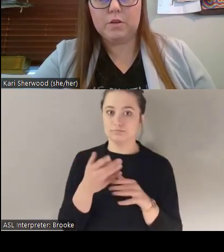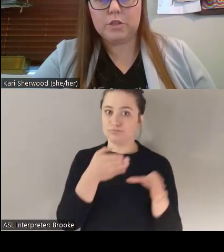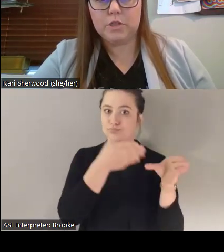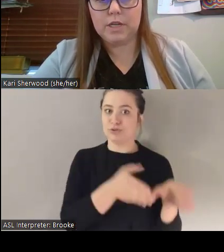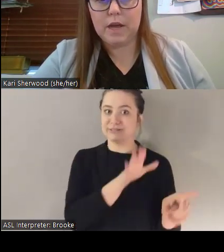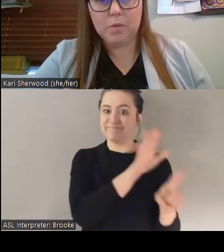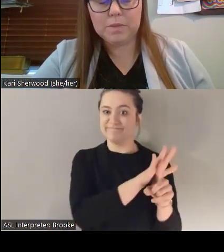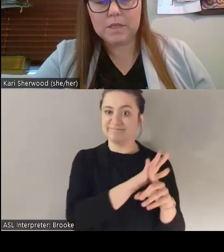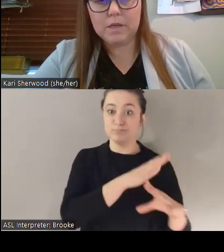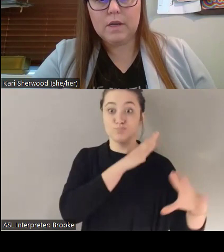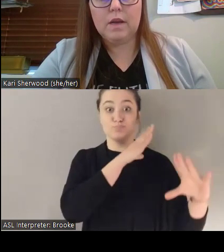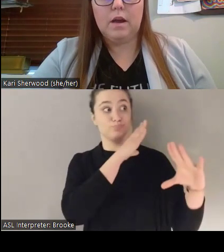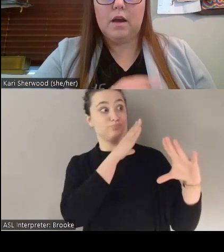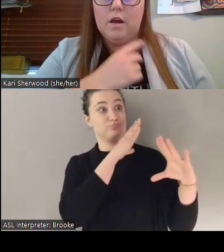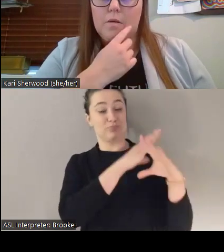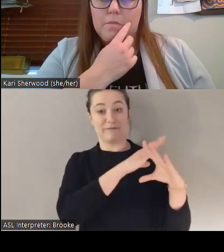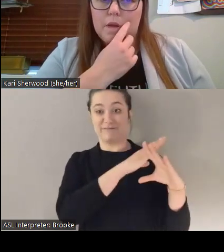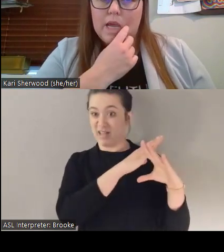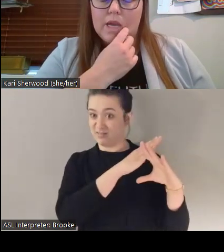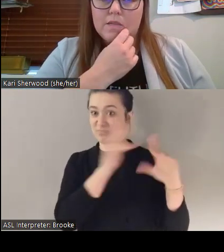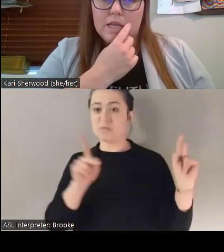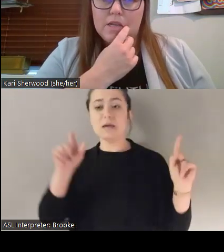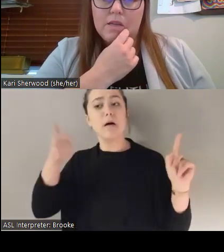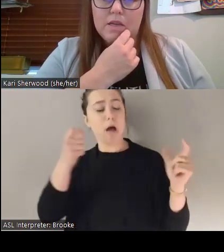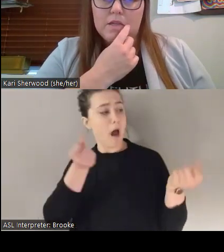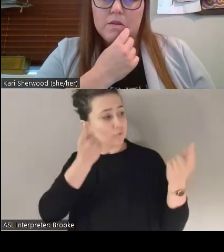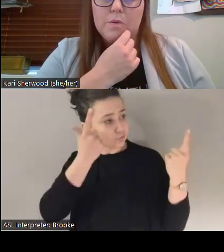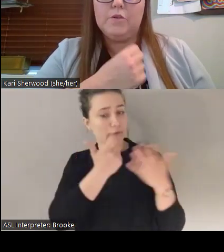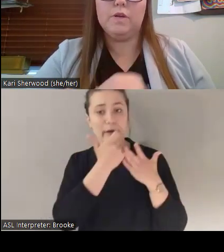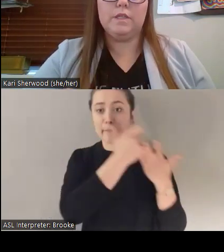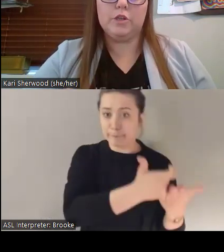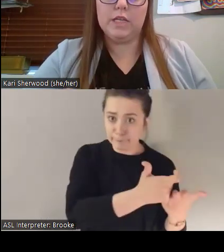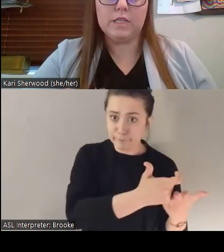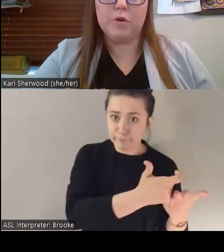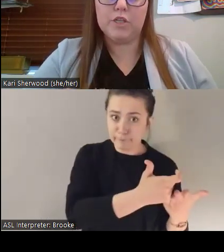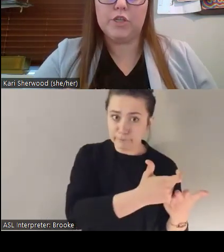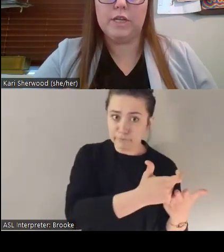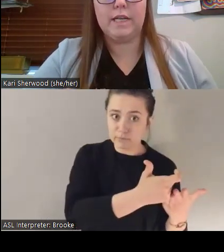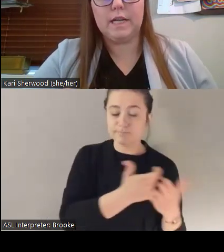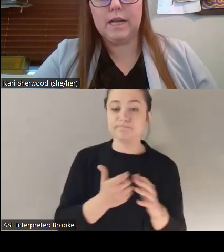understood and helped. And it can lead to increased stress,